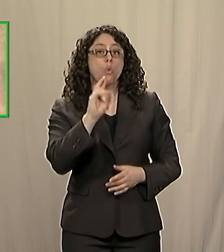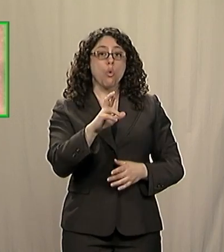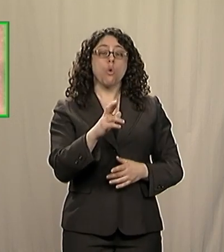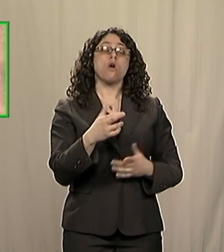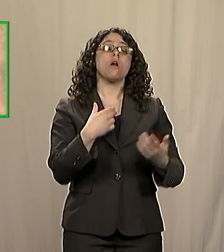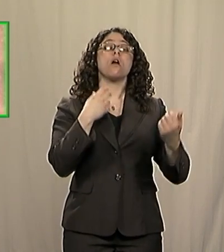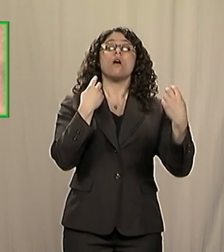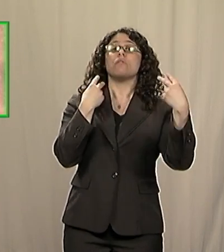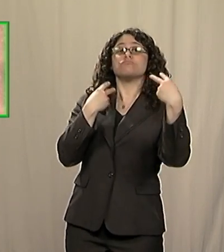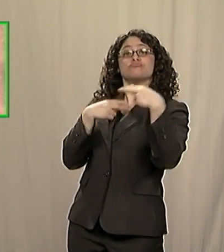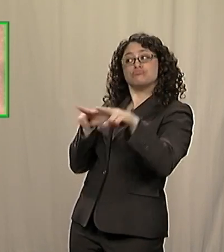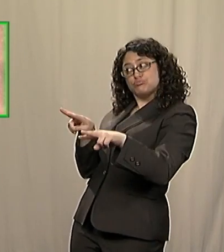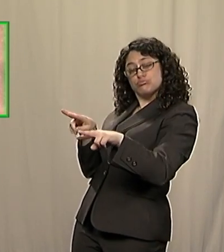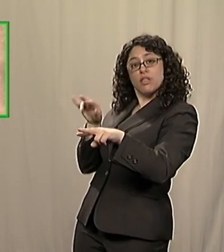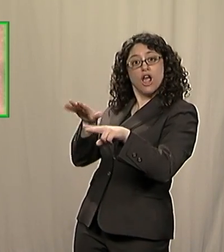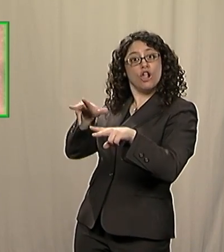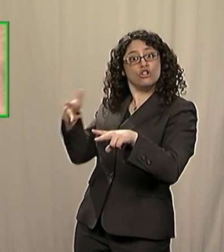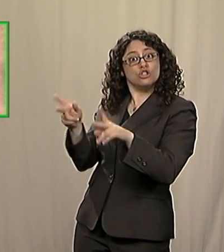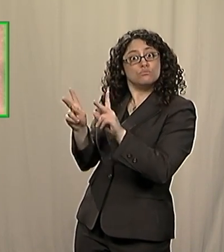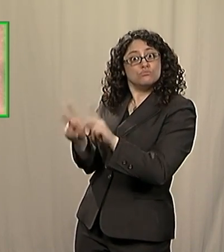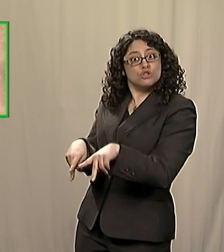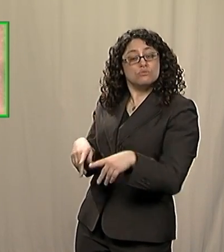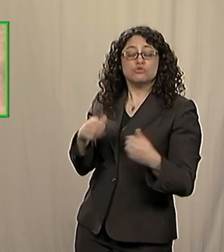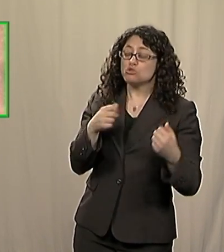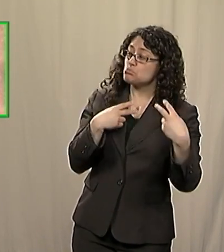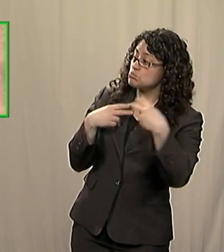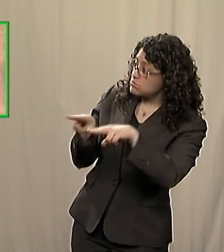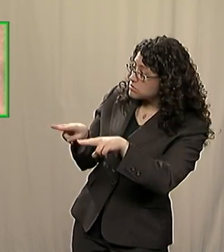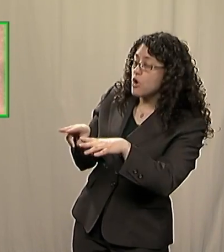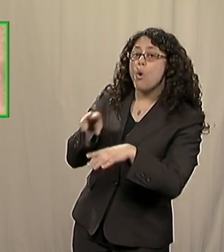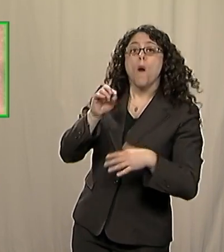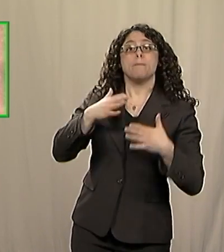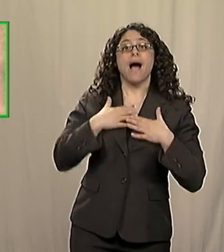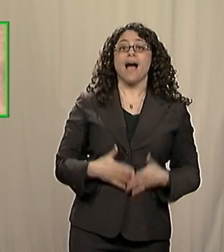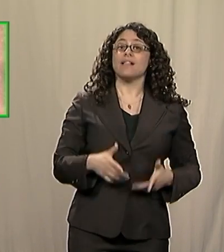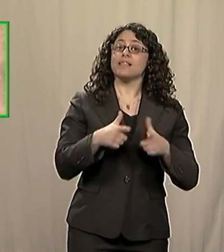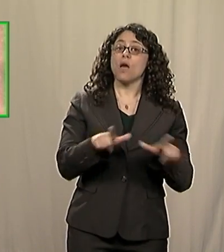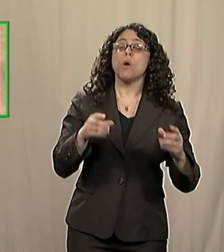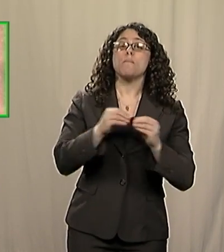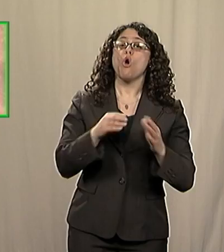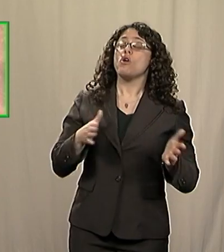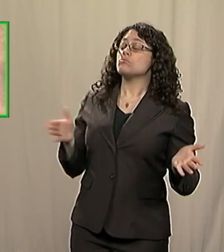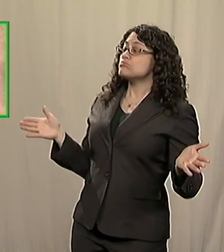by both the first two participants. Body language that shows a willingness to open up.